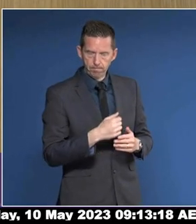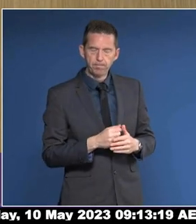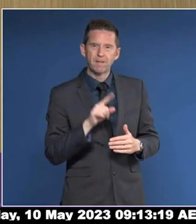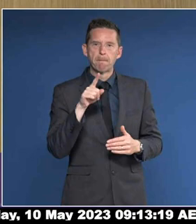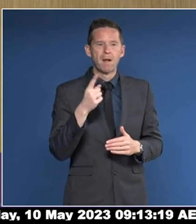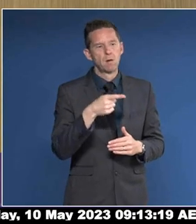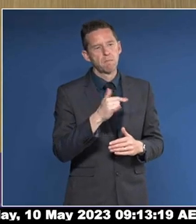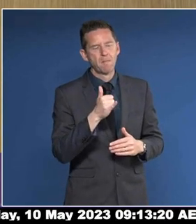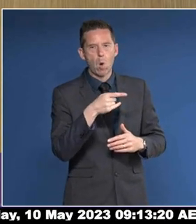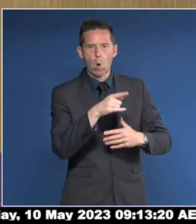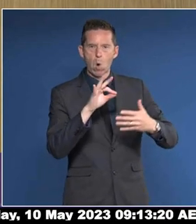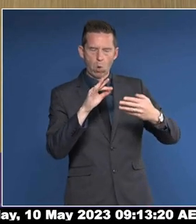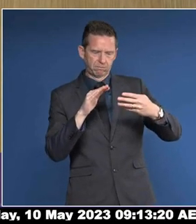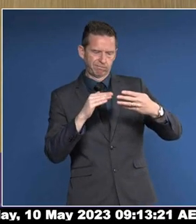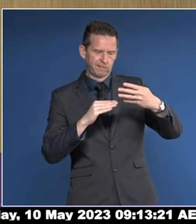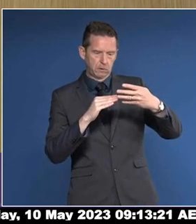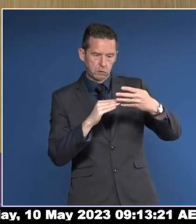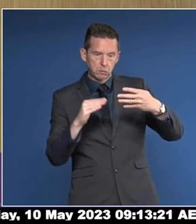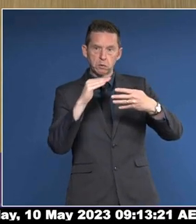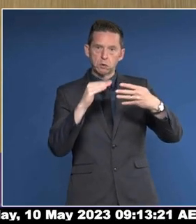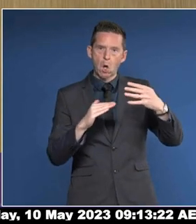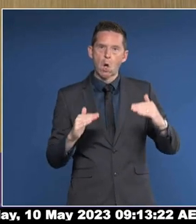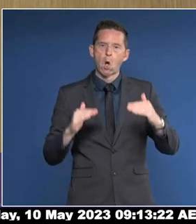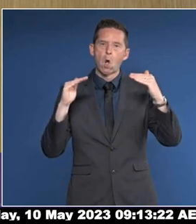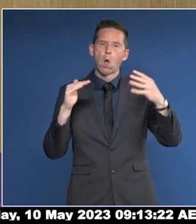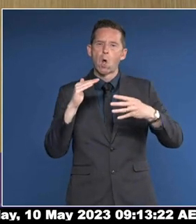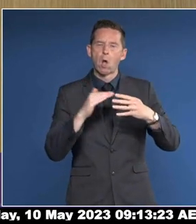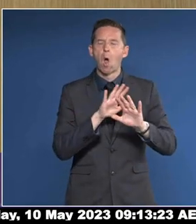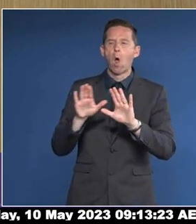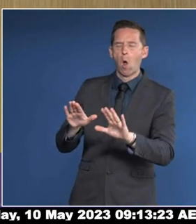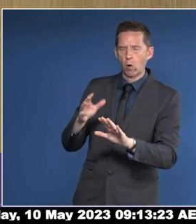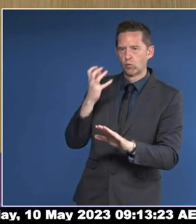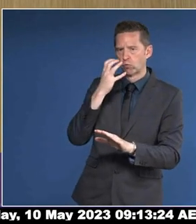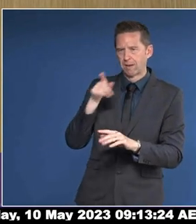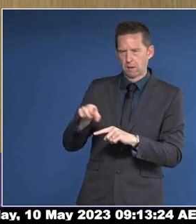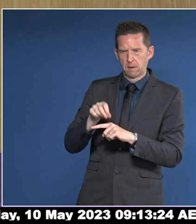level. MS EASTMAN: I want to come back to that definition of harm -